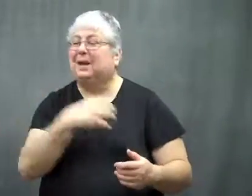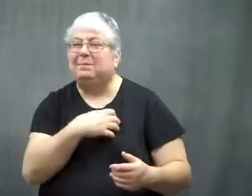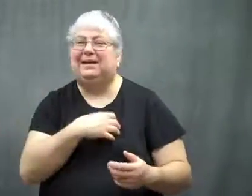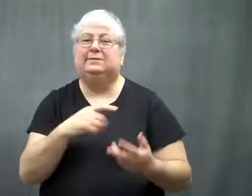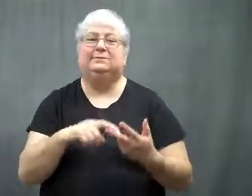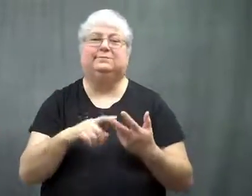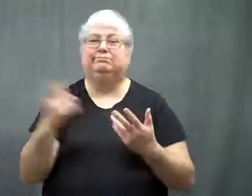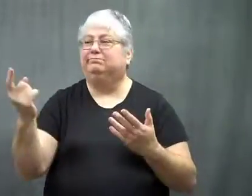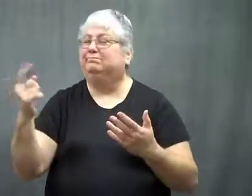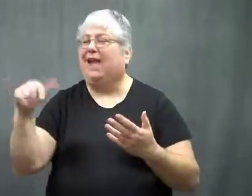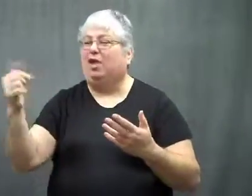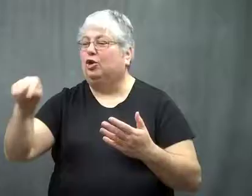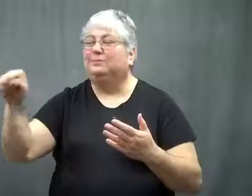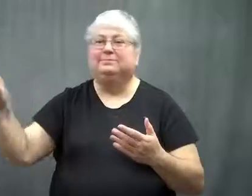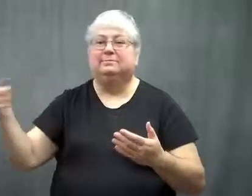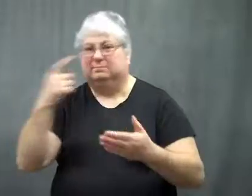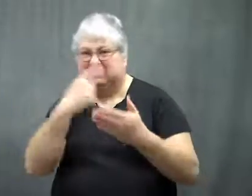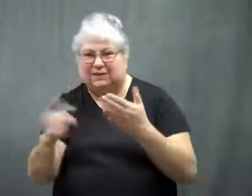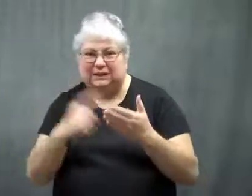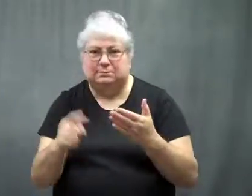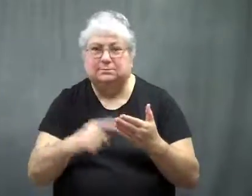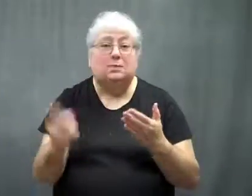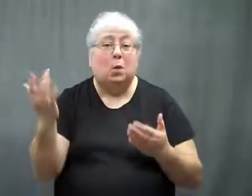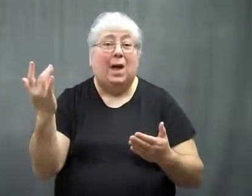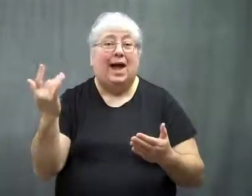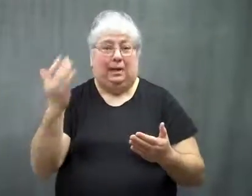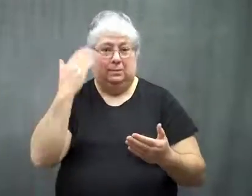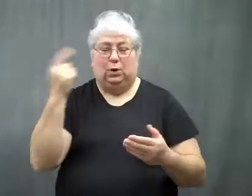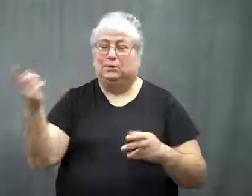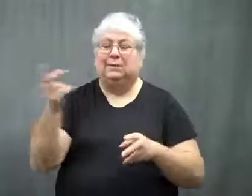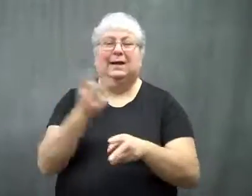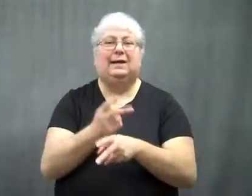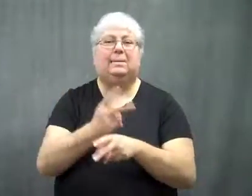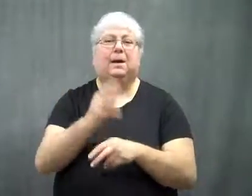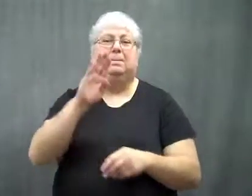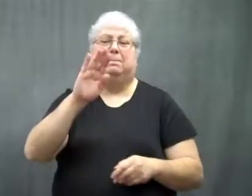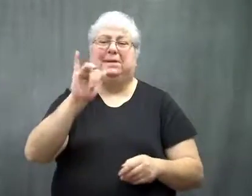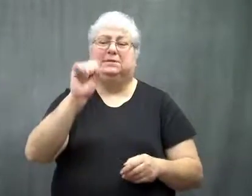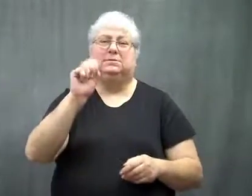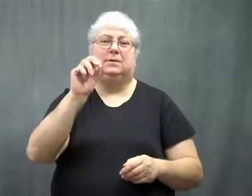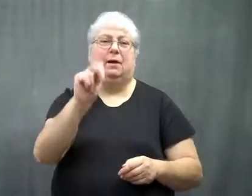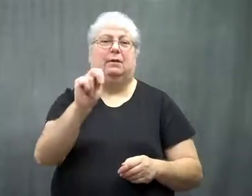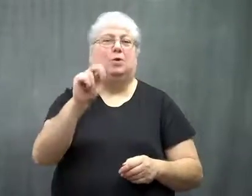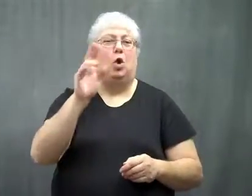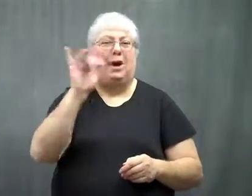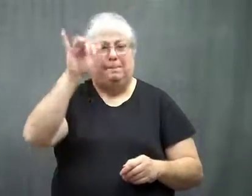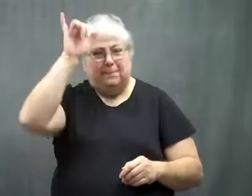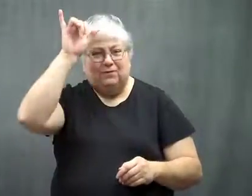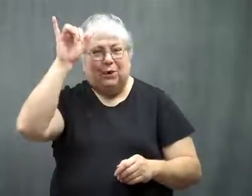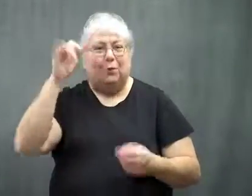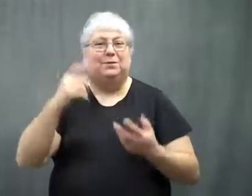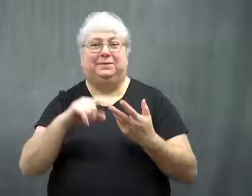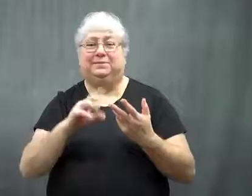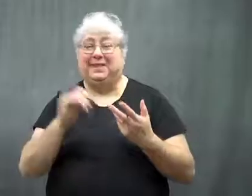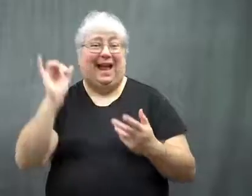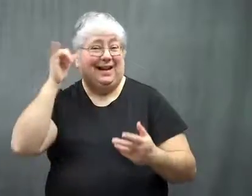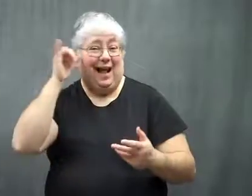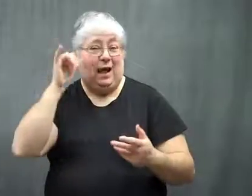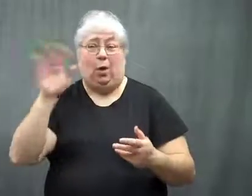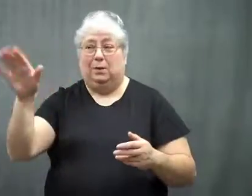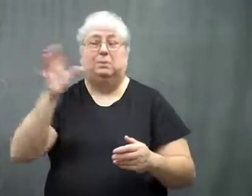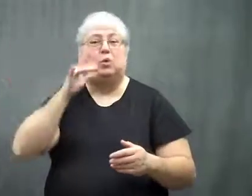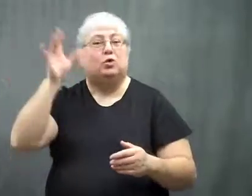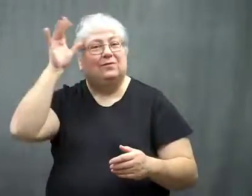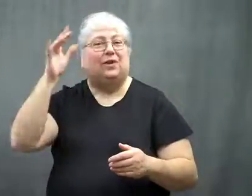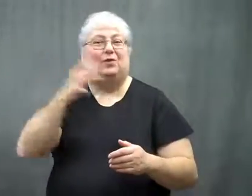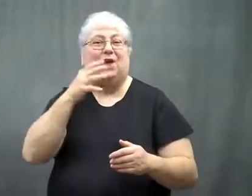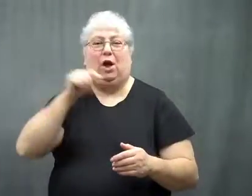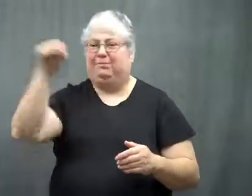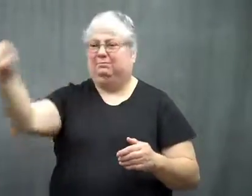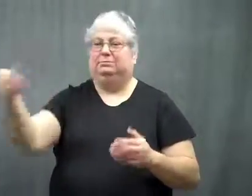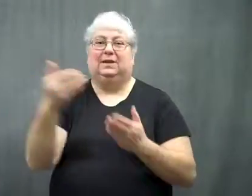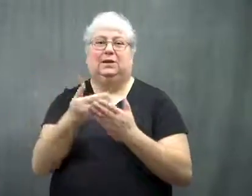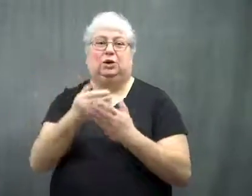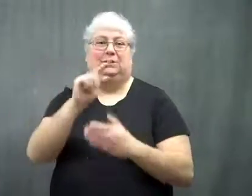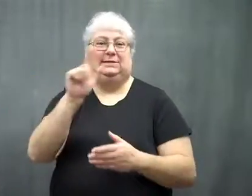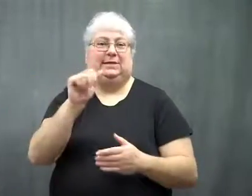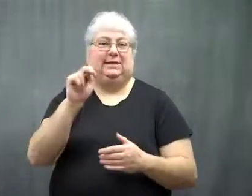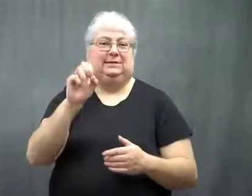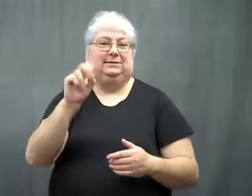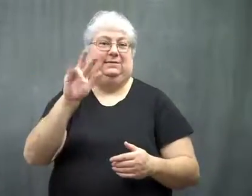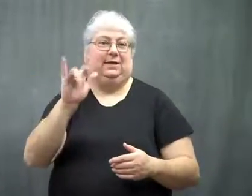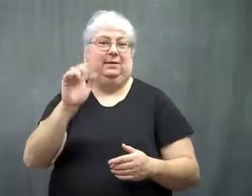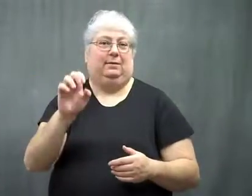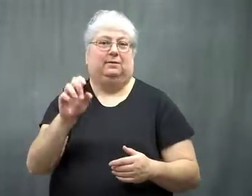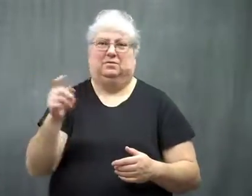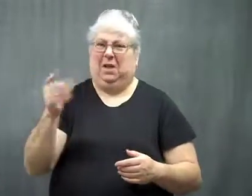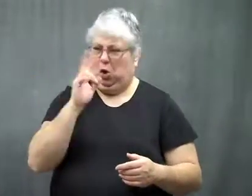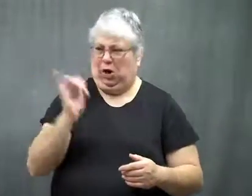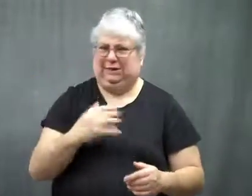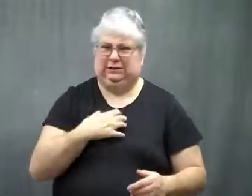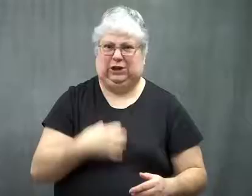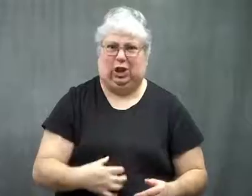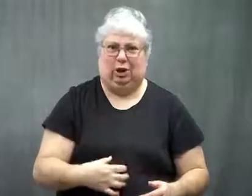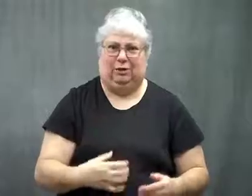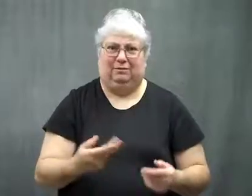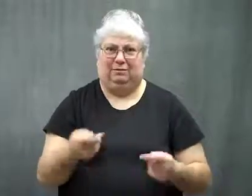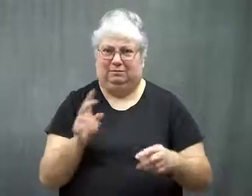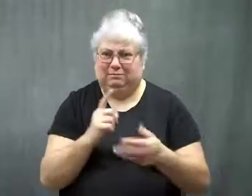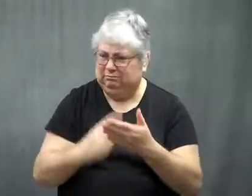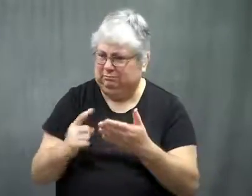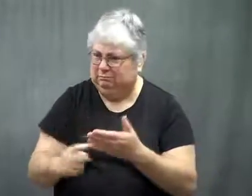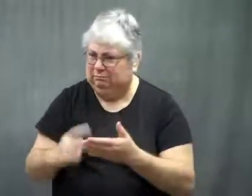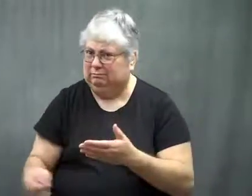The police and others investigated bison and cattle at his parent's farm near Zanesville.